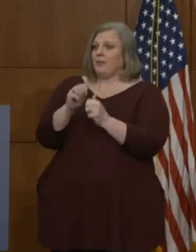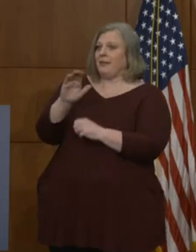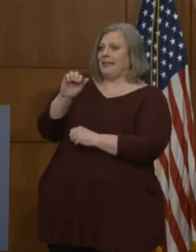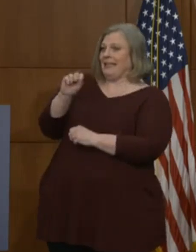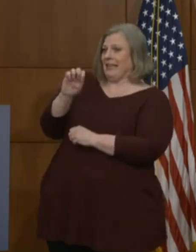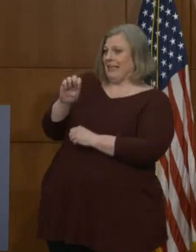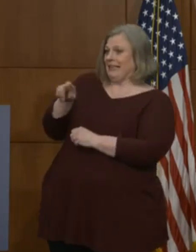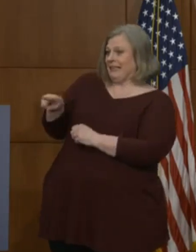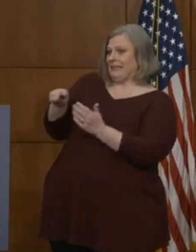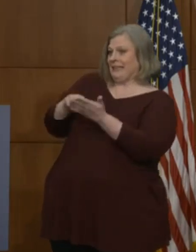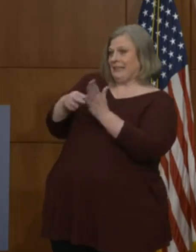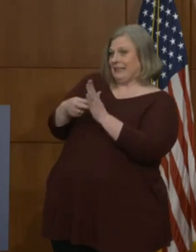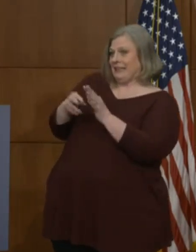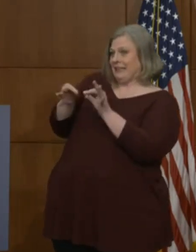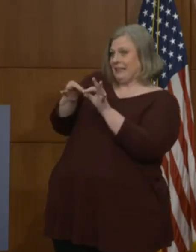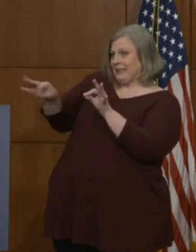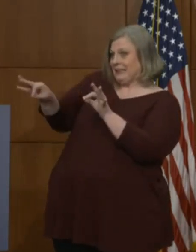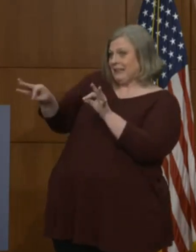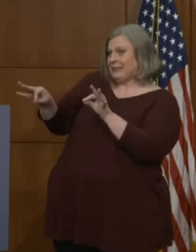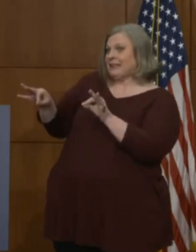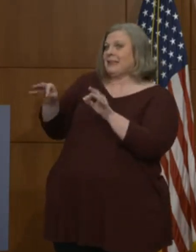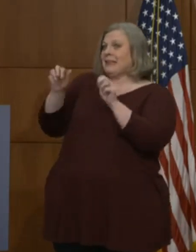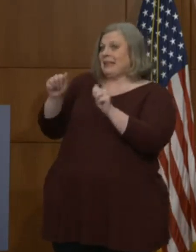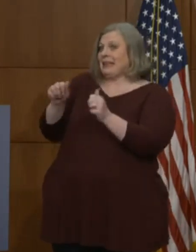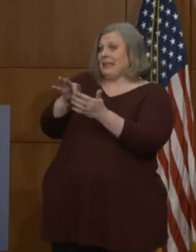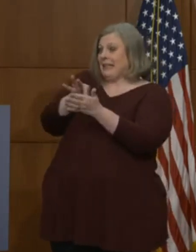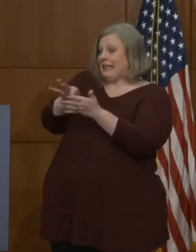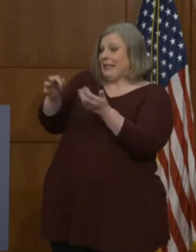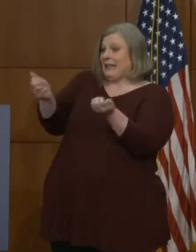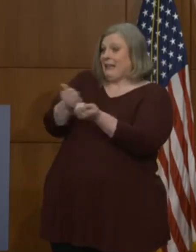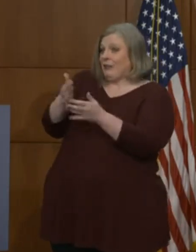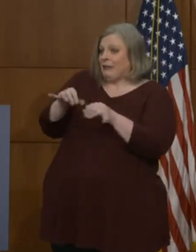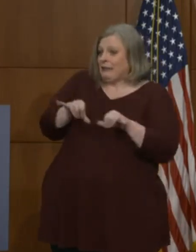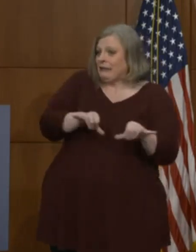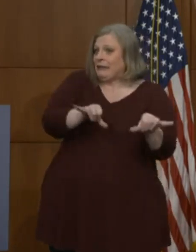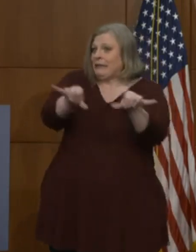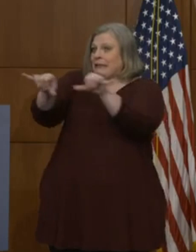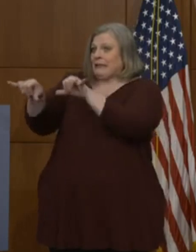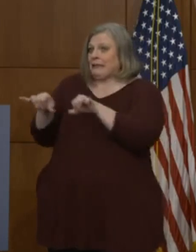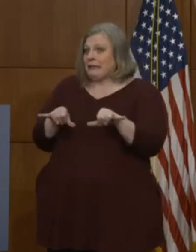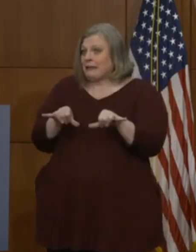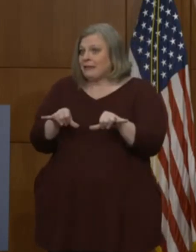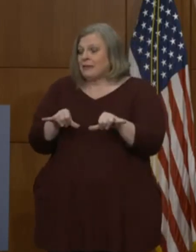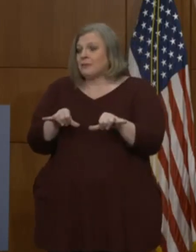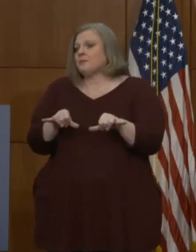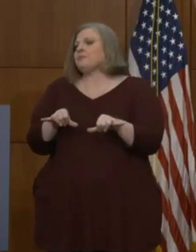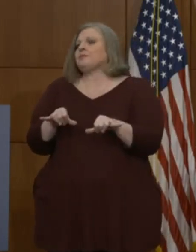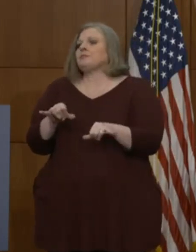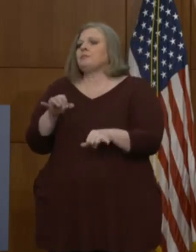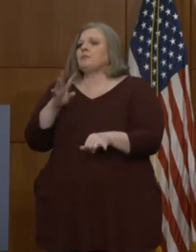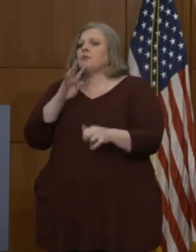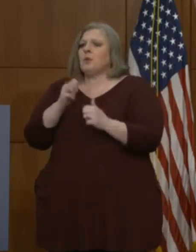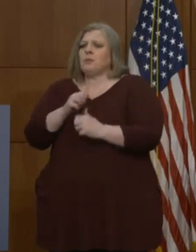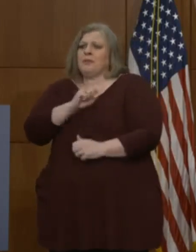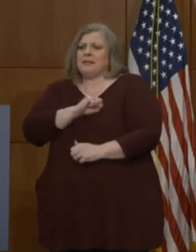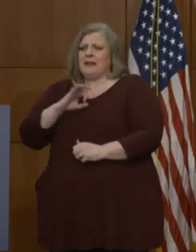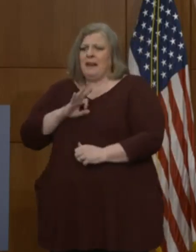IT AGAINST A CASE DEFINITION SUPER SHORT TO COUNT EVERYTHING SUPER SHORT TO COUNT EVERYTHING THE SAME WAY. OUT SO I’LL TALK THE SAME WAY. OUT SO I’LL TALK TO THE STAFF AND- CAN BE HAPPY